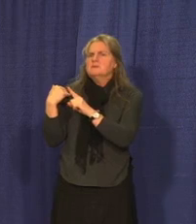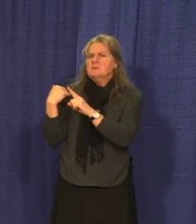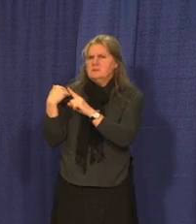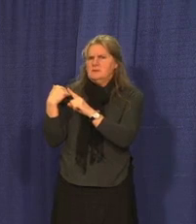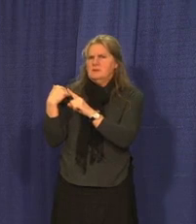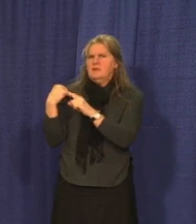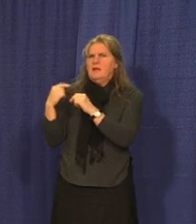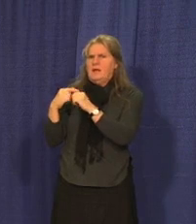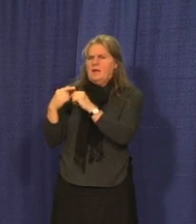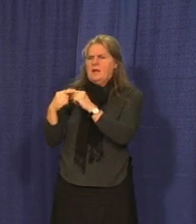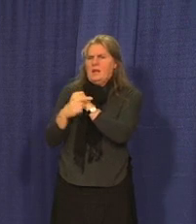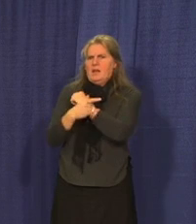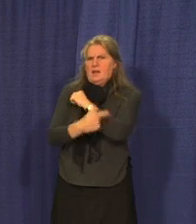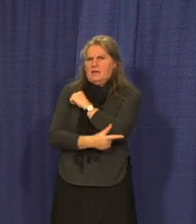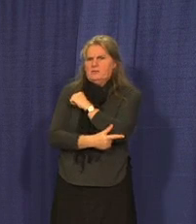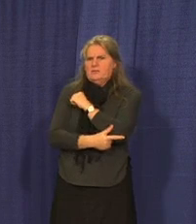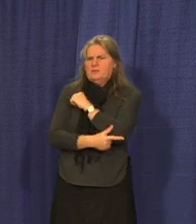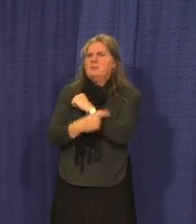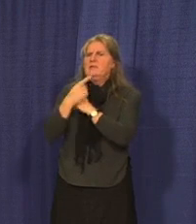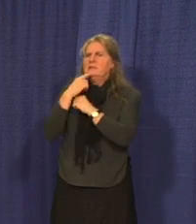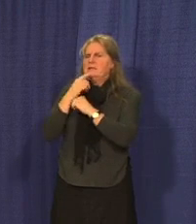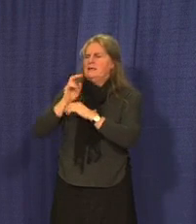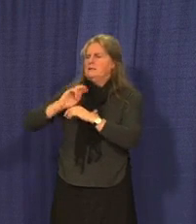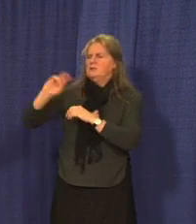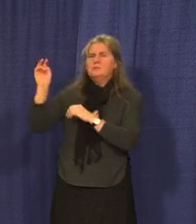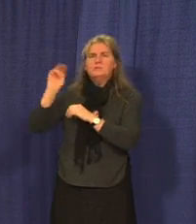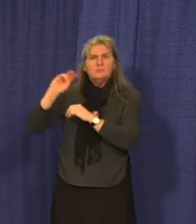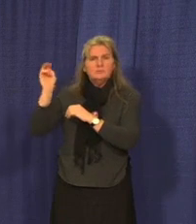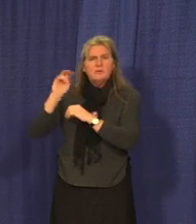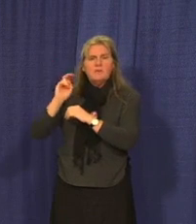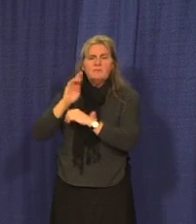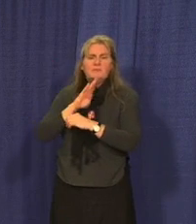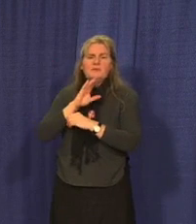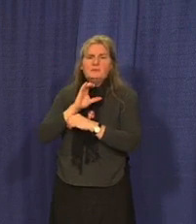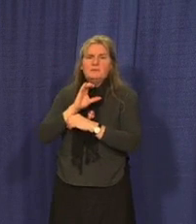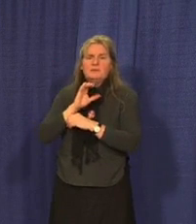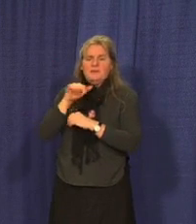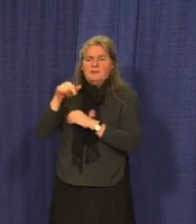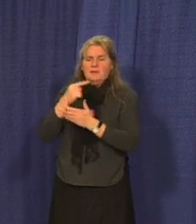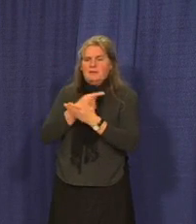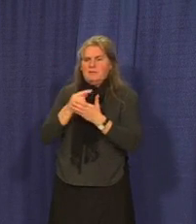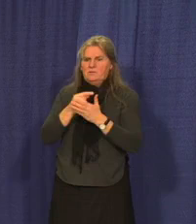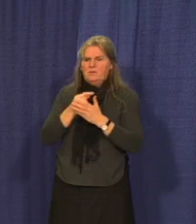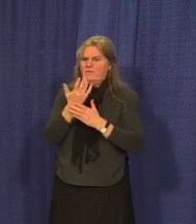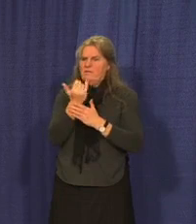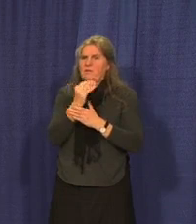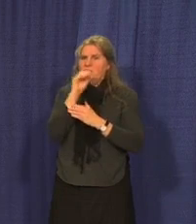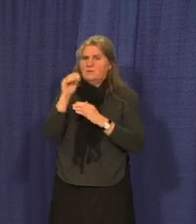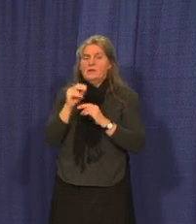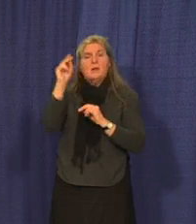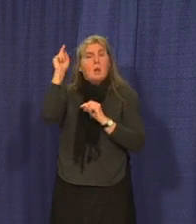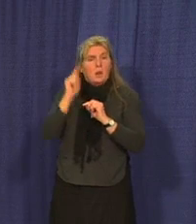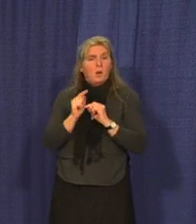week as well in the legislative assembly -- sorry, this week, that travel from BC is down this